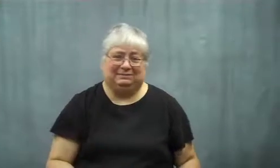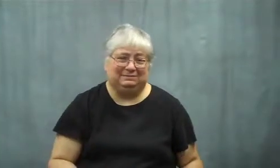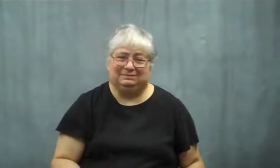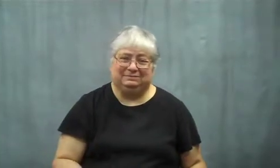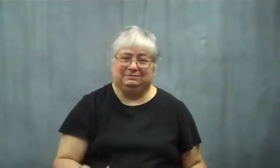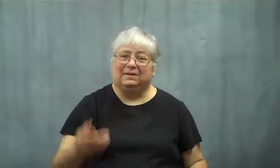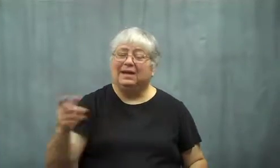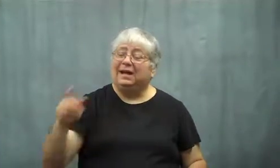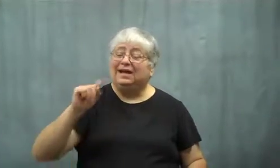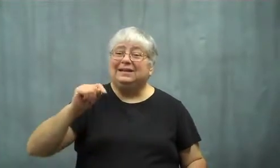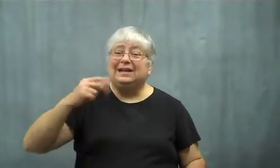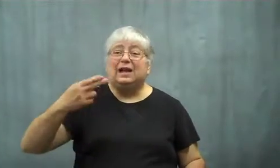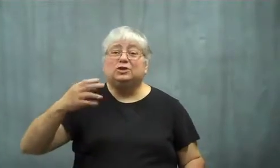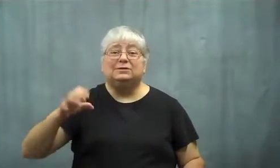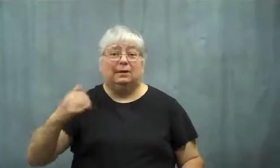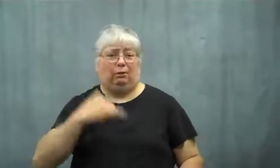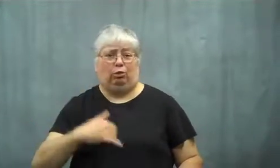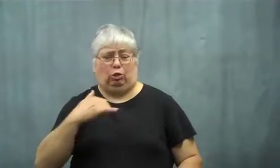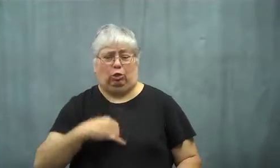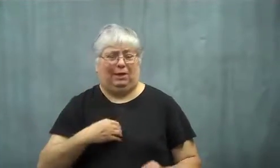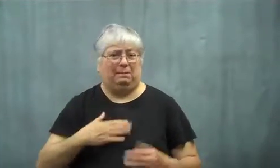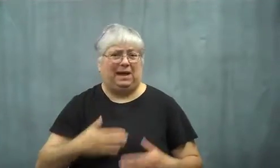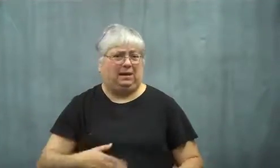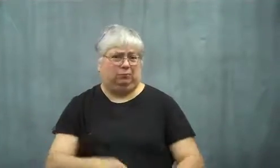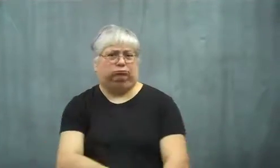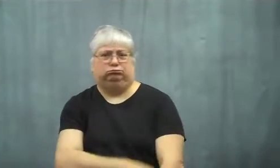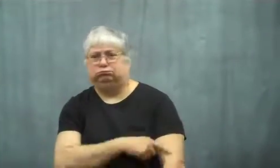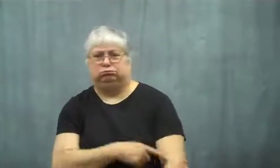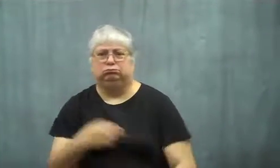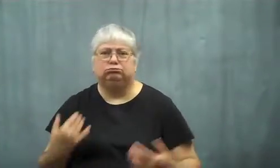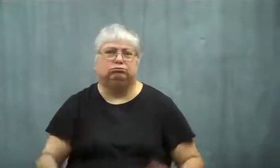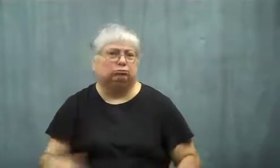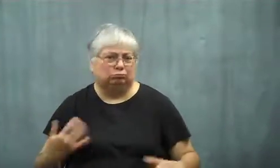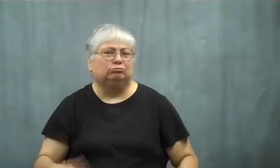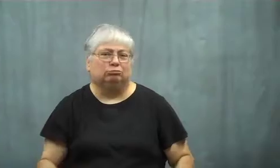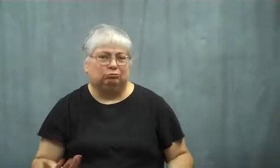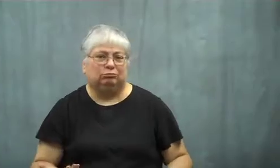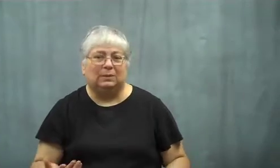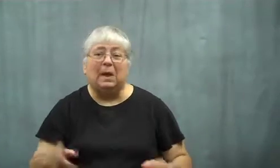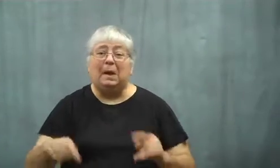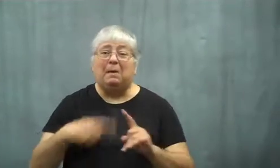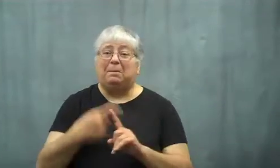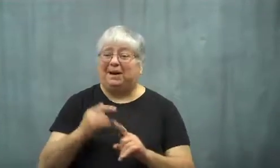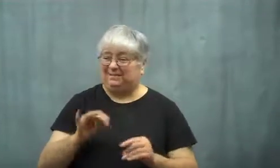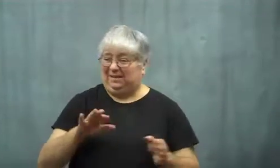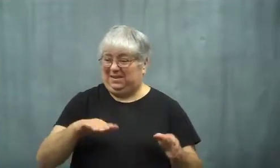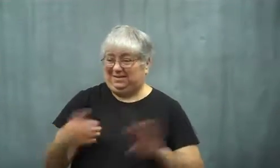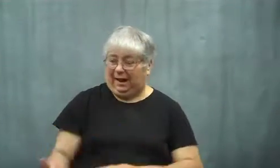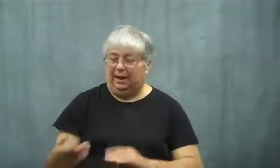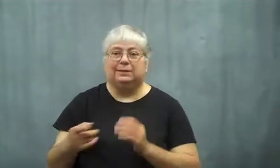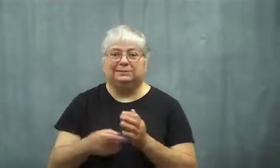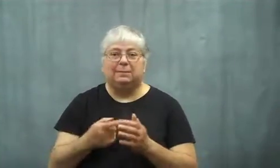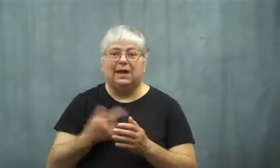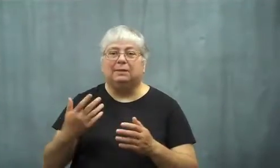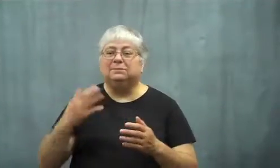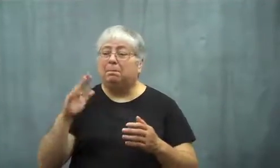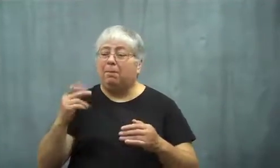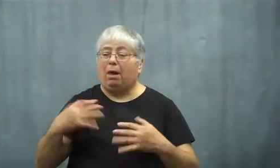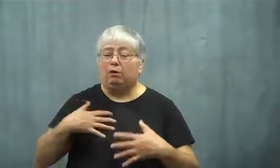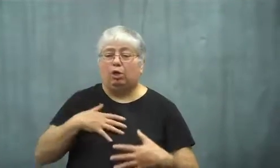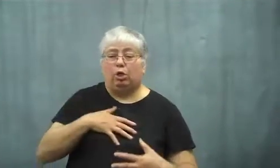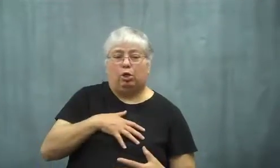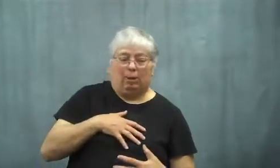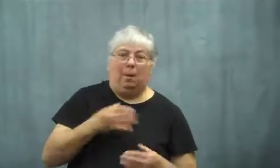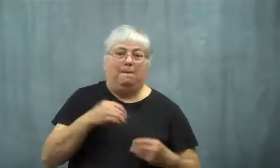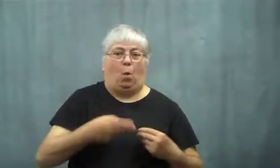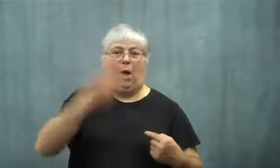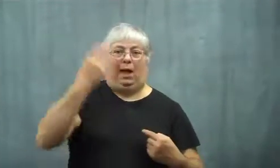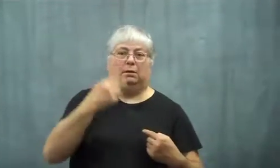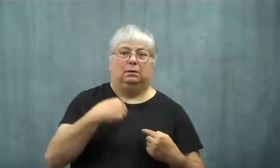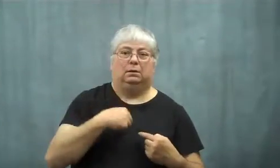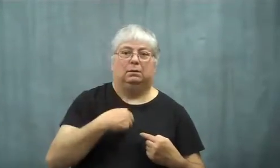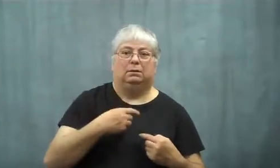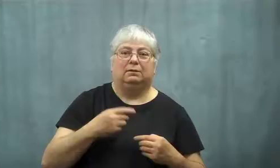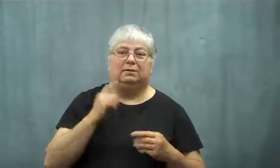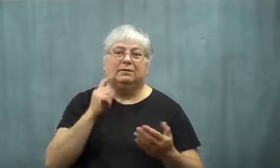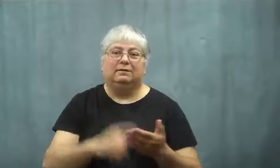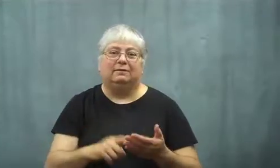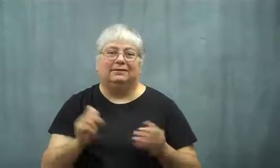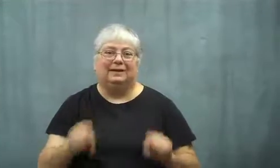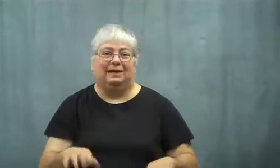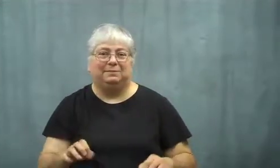THC lingers in the body for a long time.